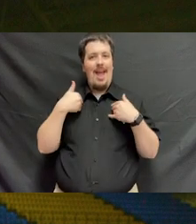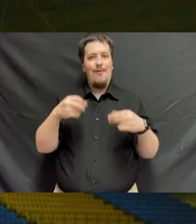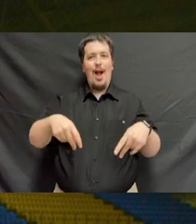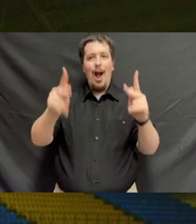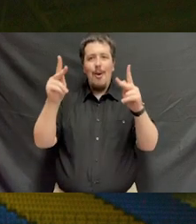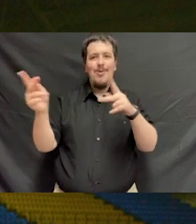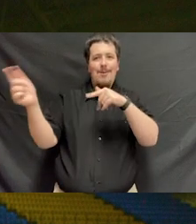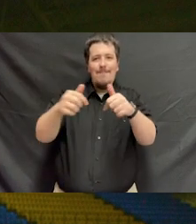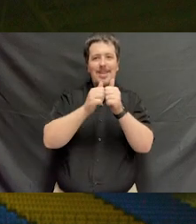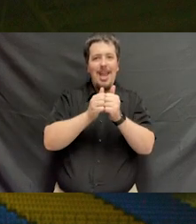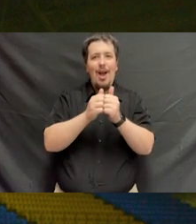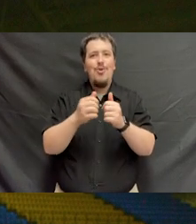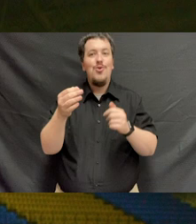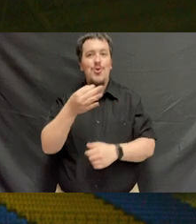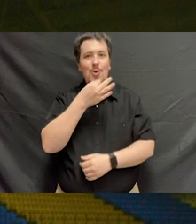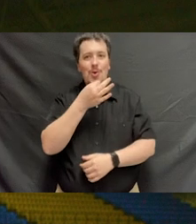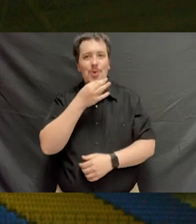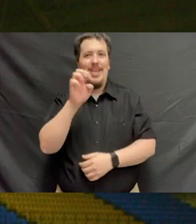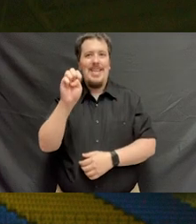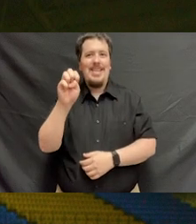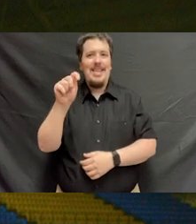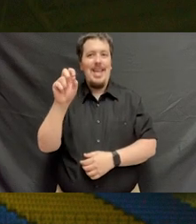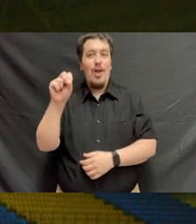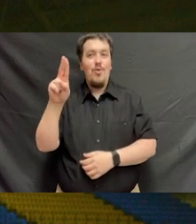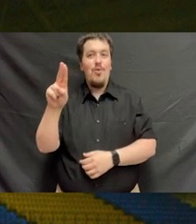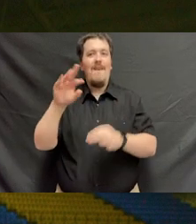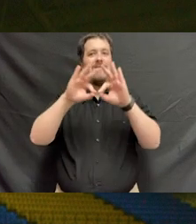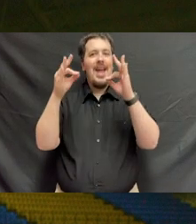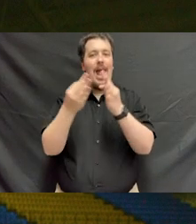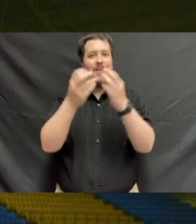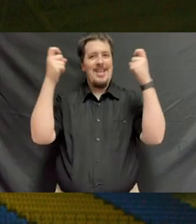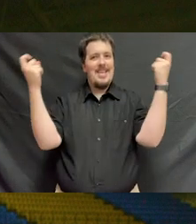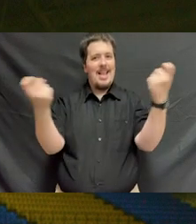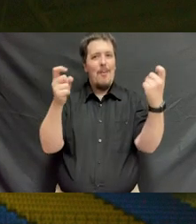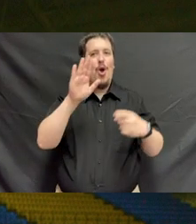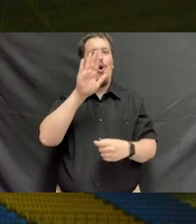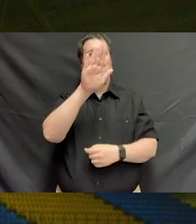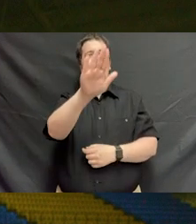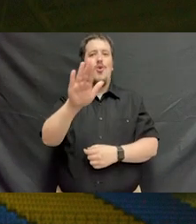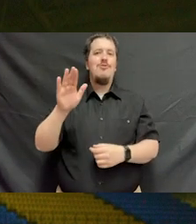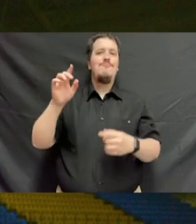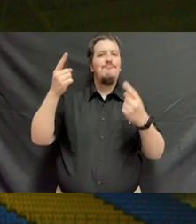that we have the opportunity to come together soon as an ETSU family to celebrate your accomplishments,